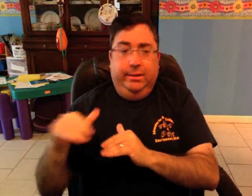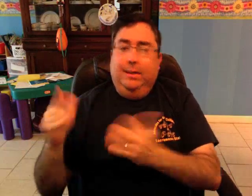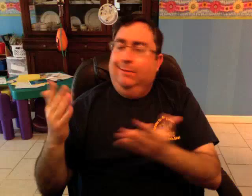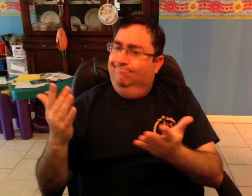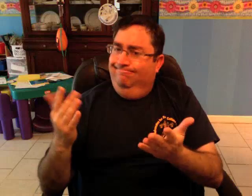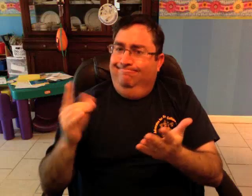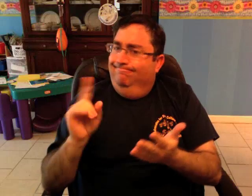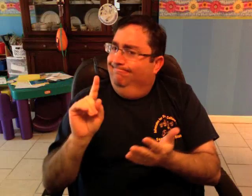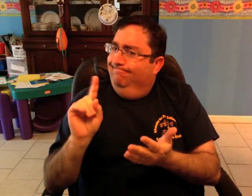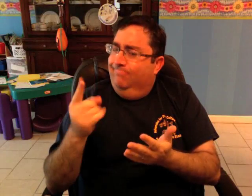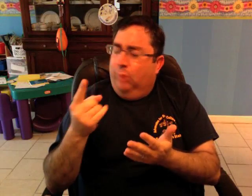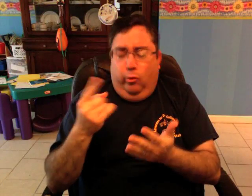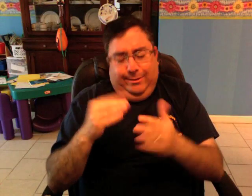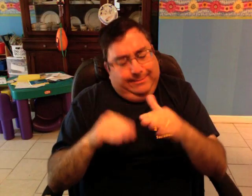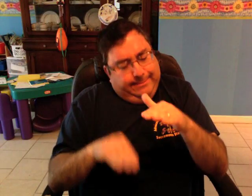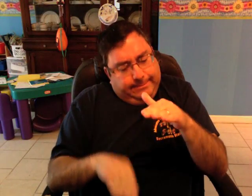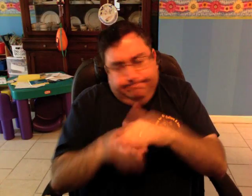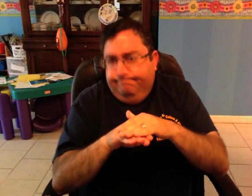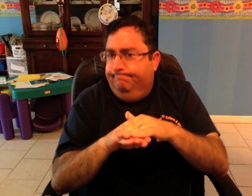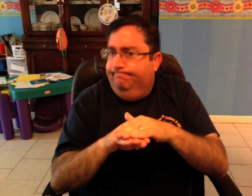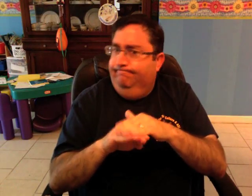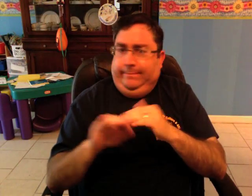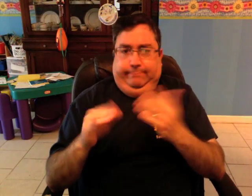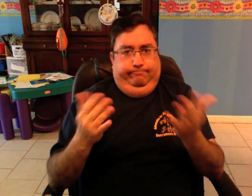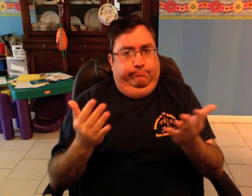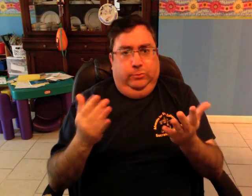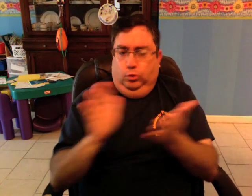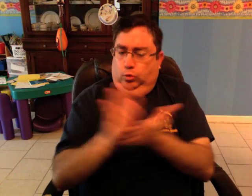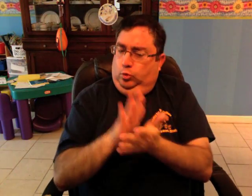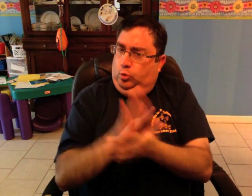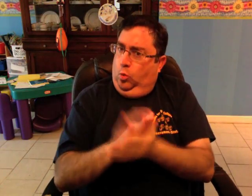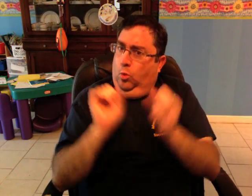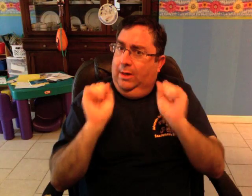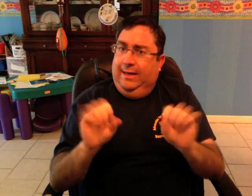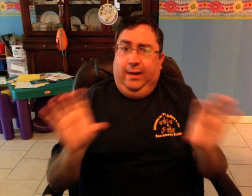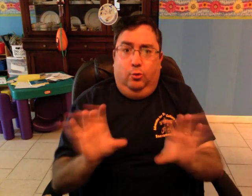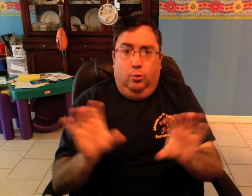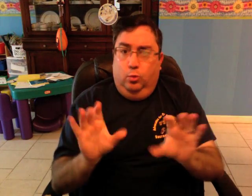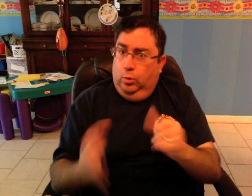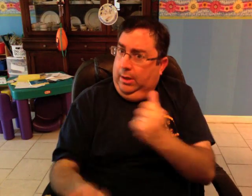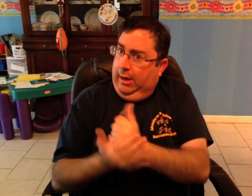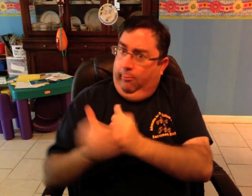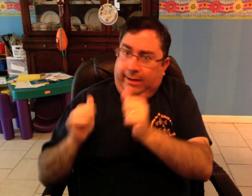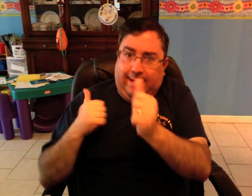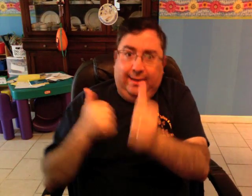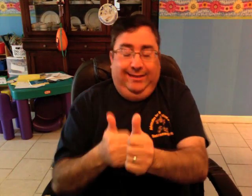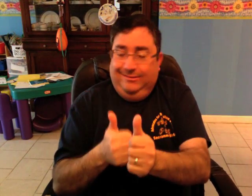There is only so much the schools can do to help them catch up.